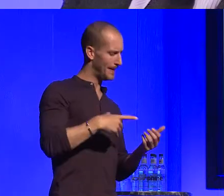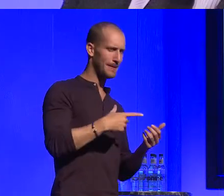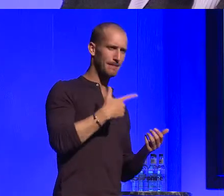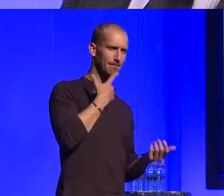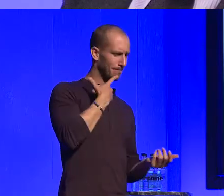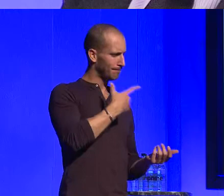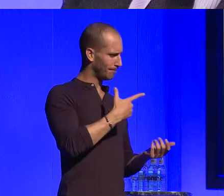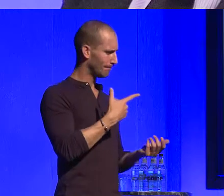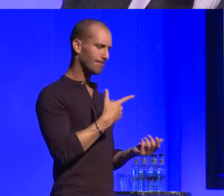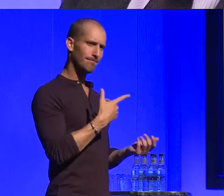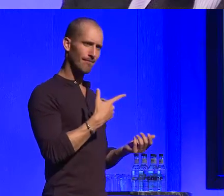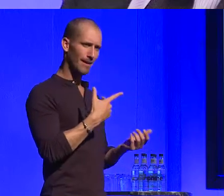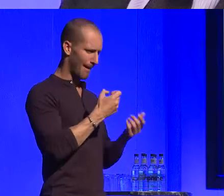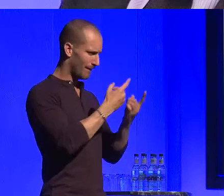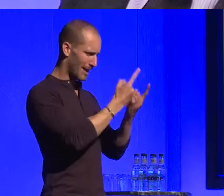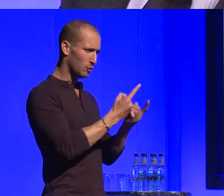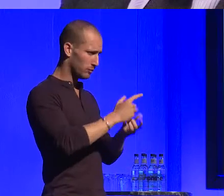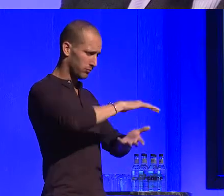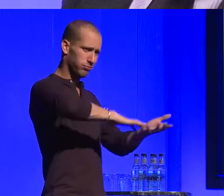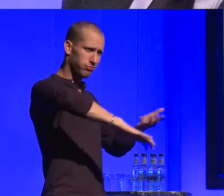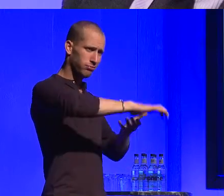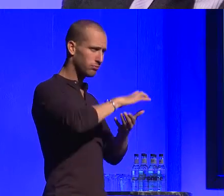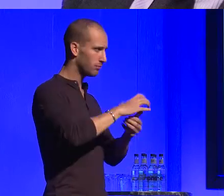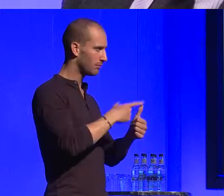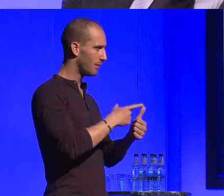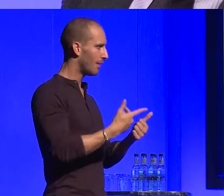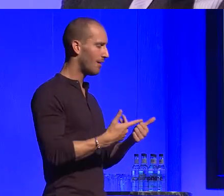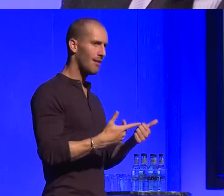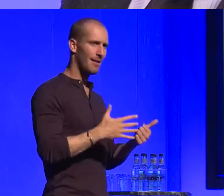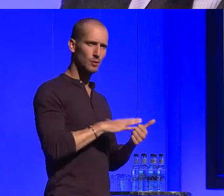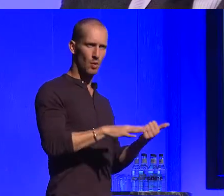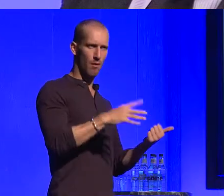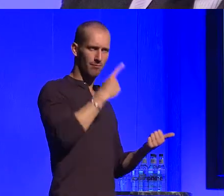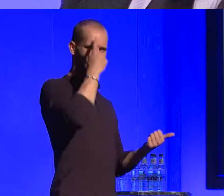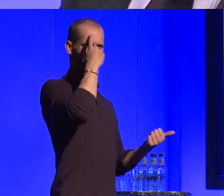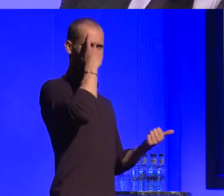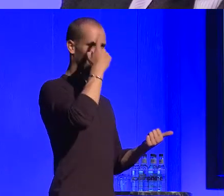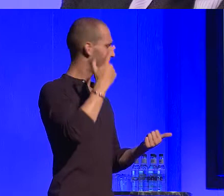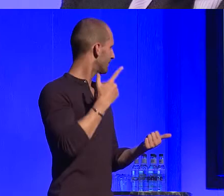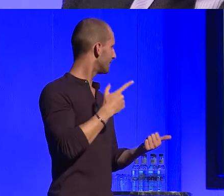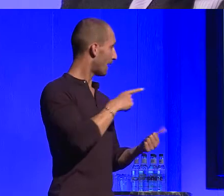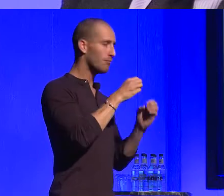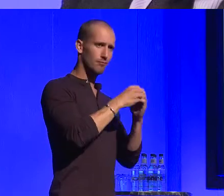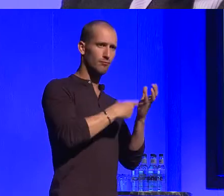There are issues of inconvenience, which Sir Bruce talked about earlier -- the business